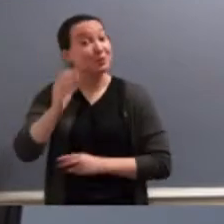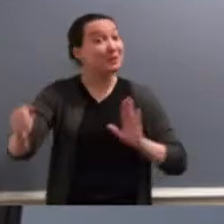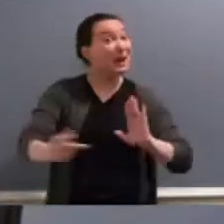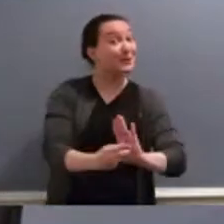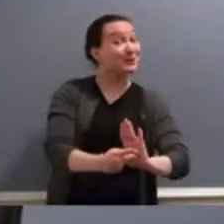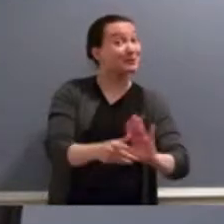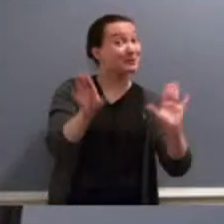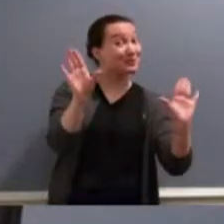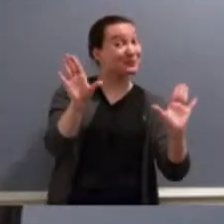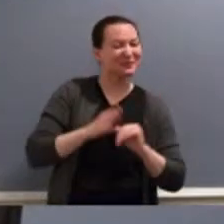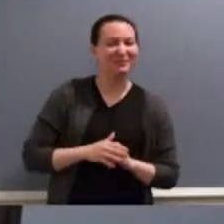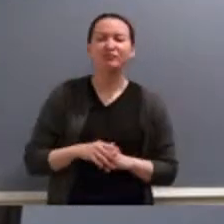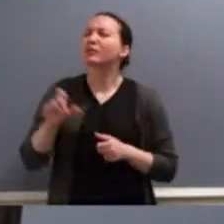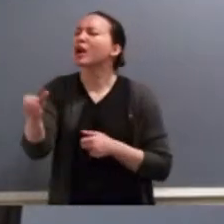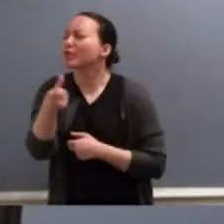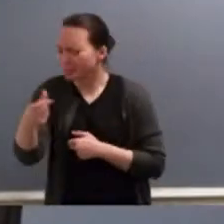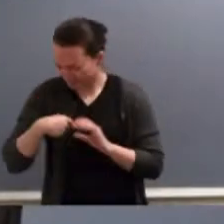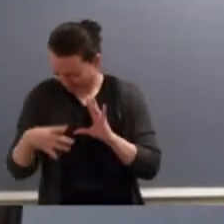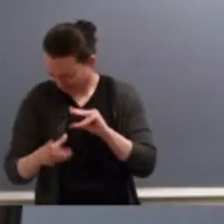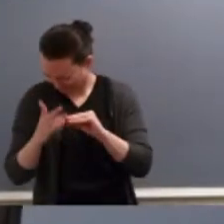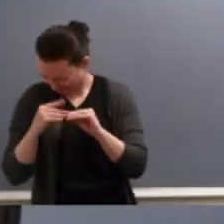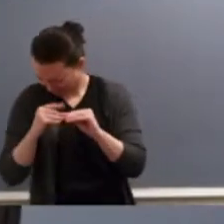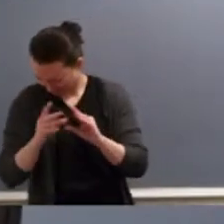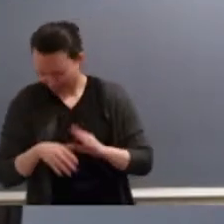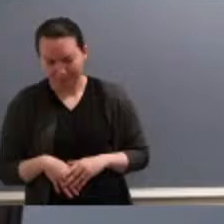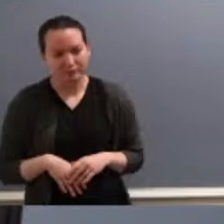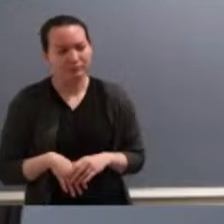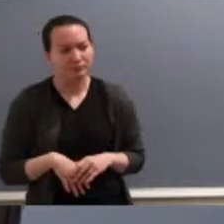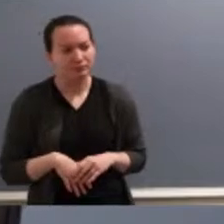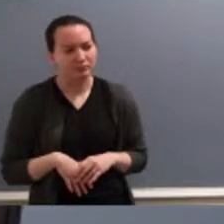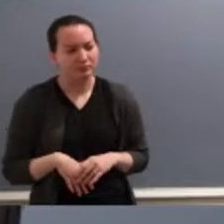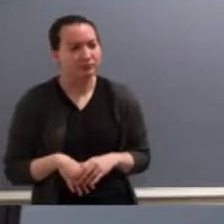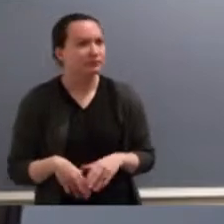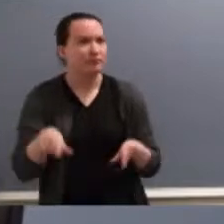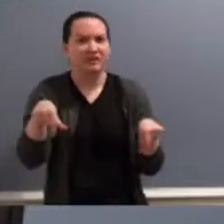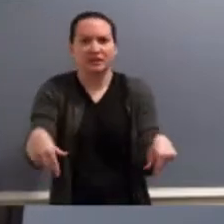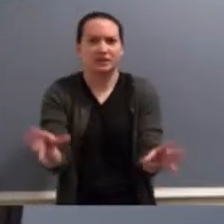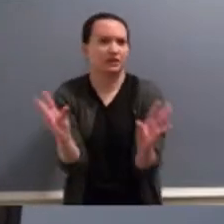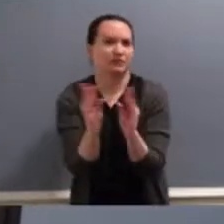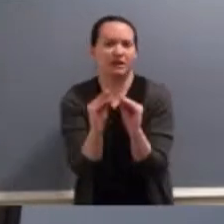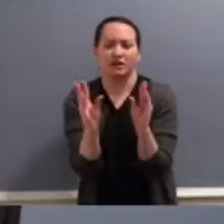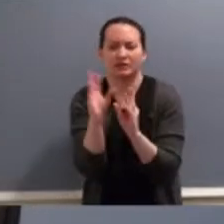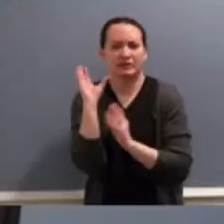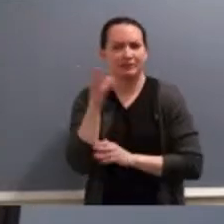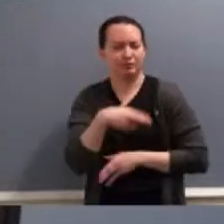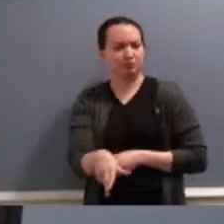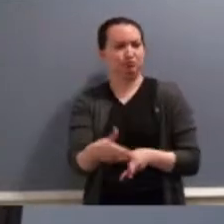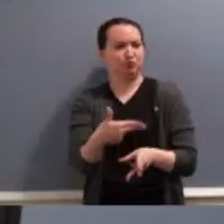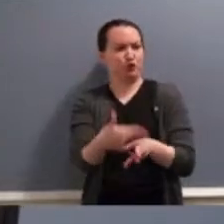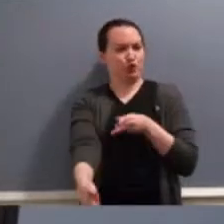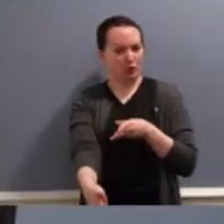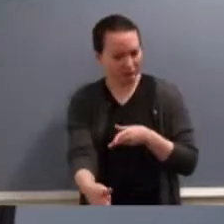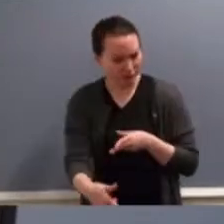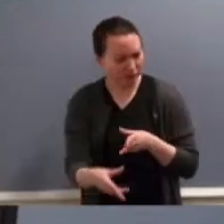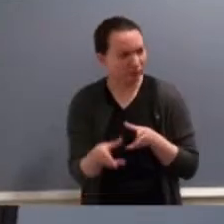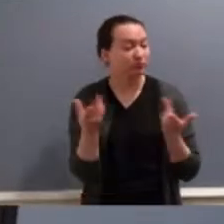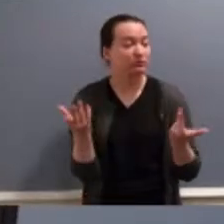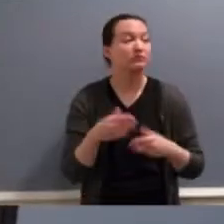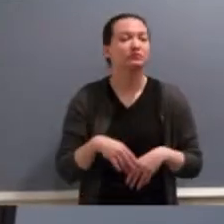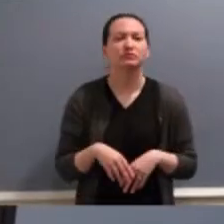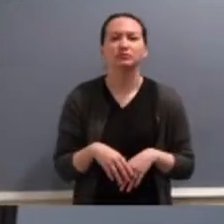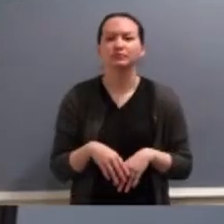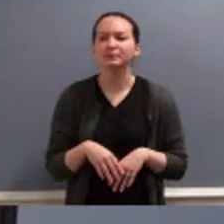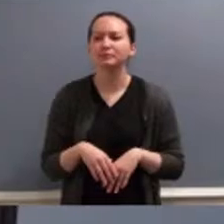so the other thing I want to say this was such a short budget hearing and I want to tell the people